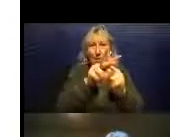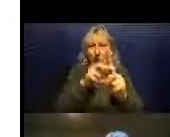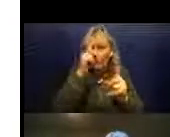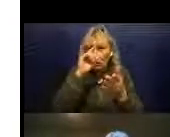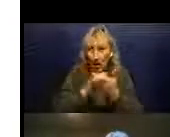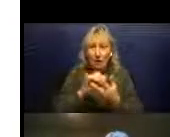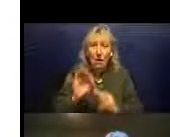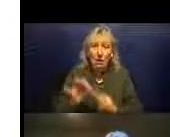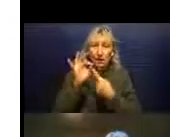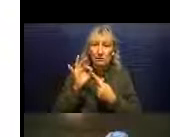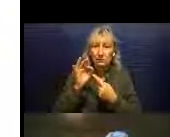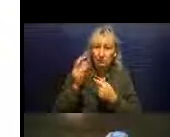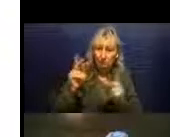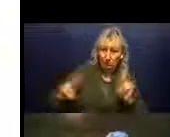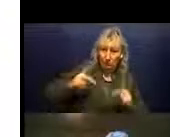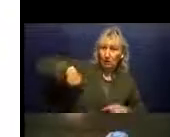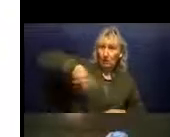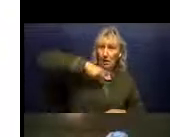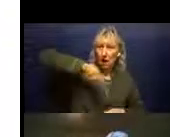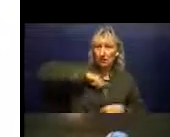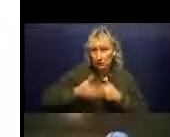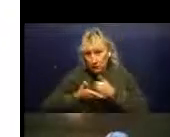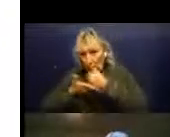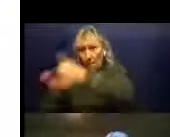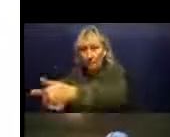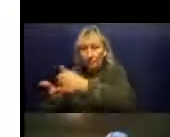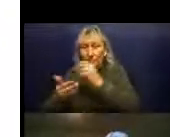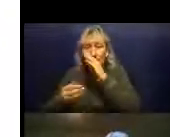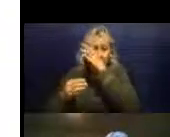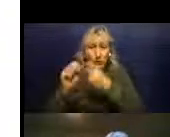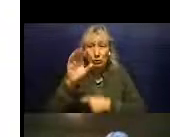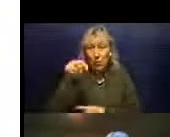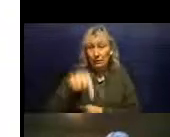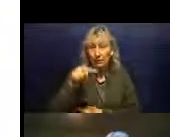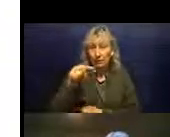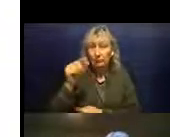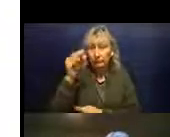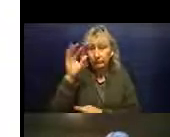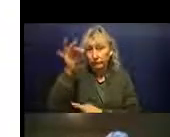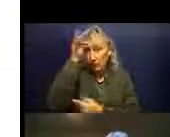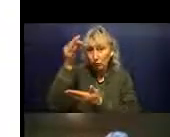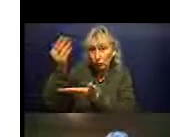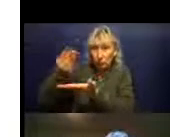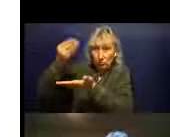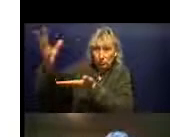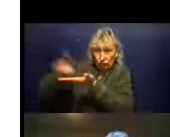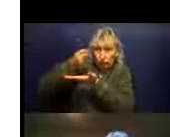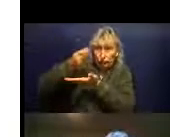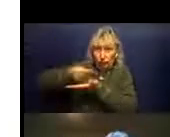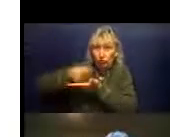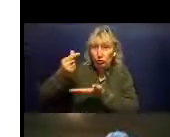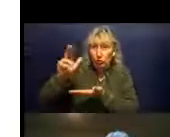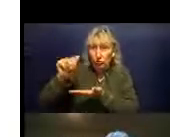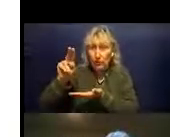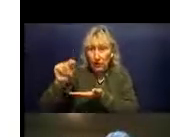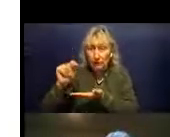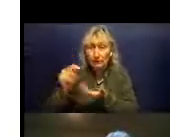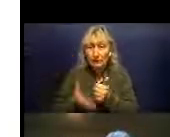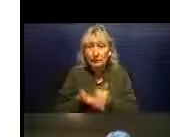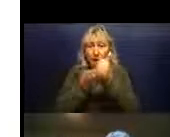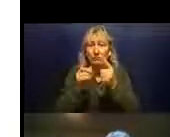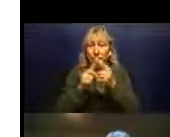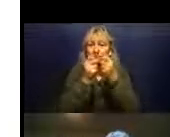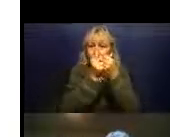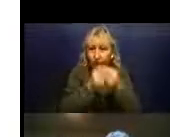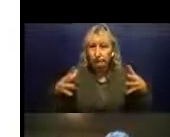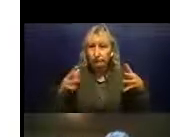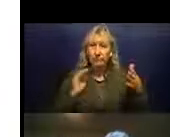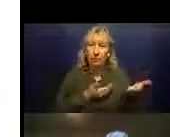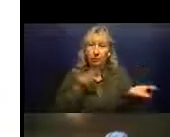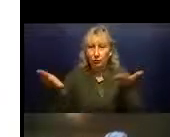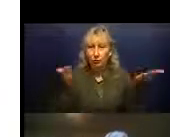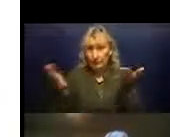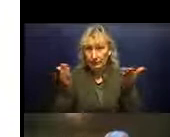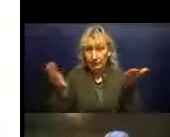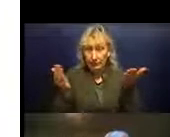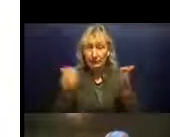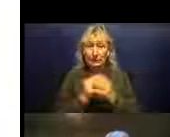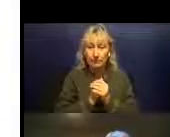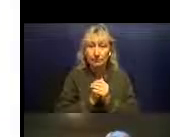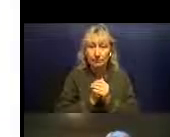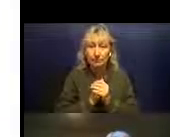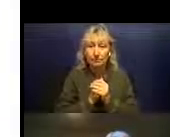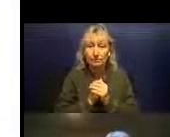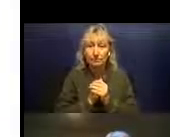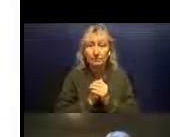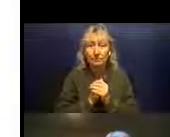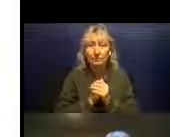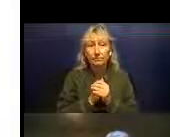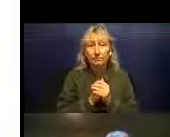But unless they get help there's just not going to apply.